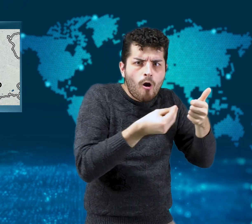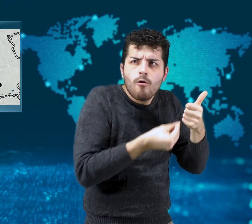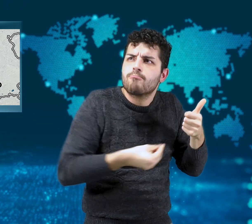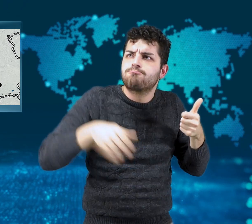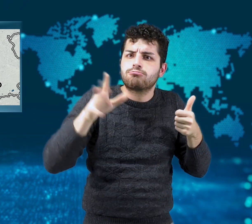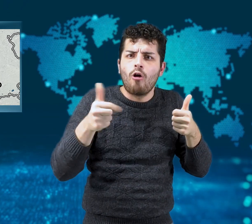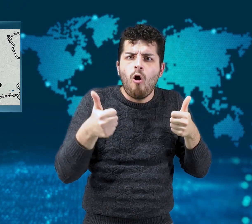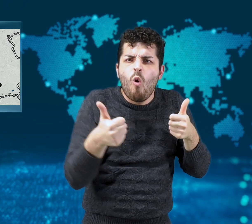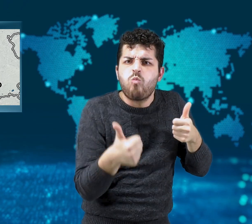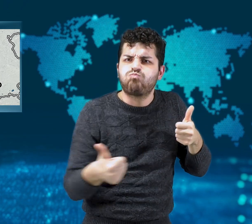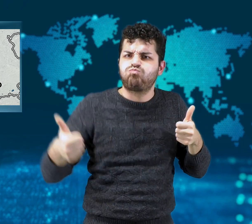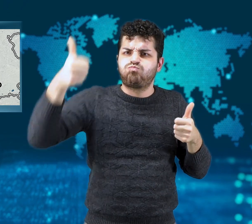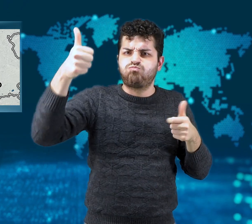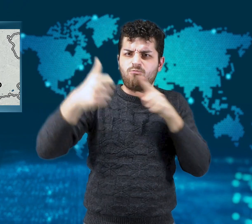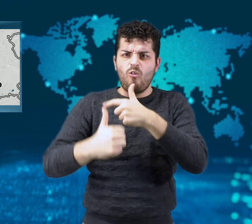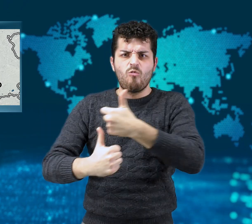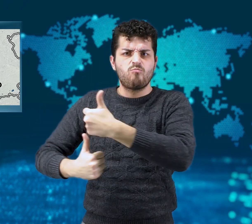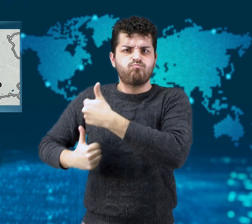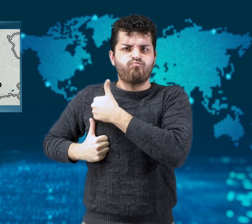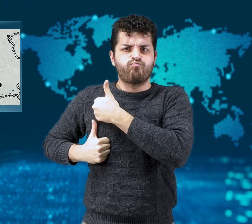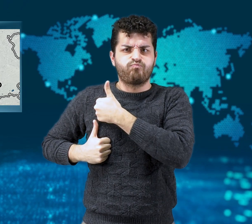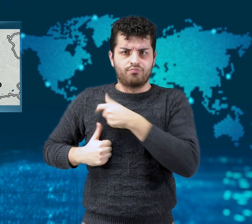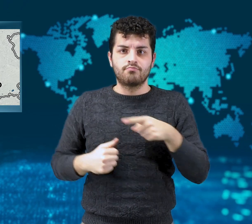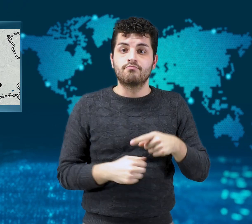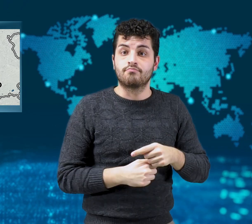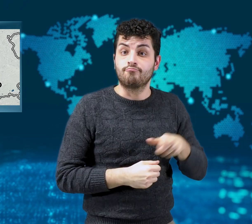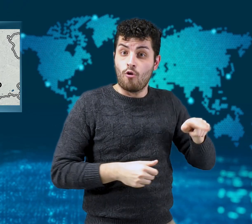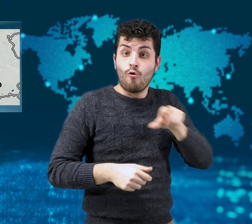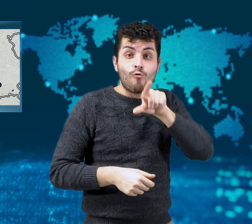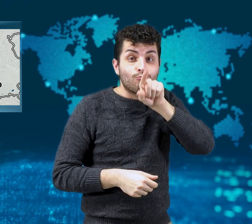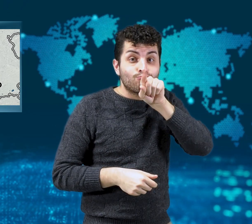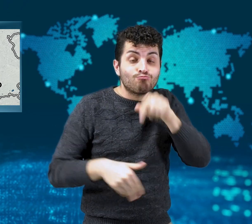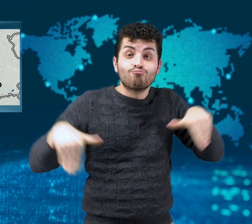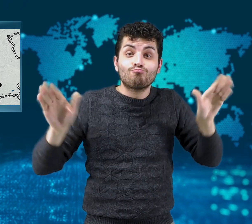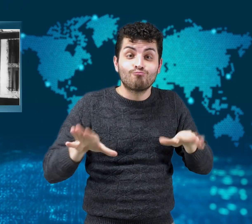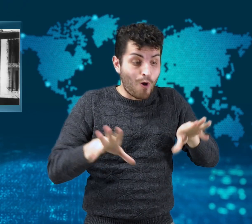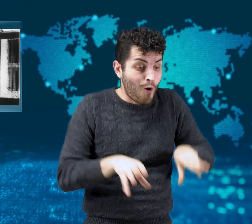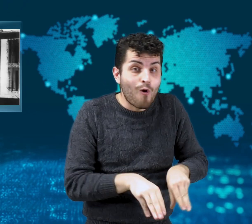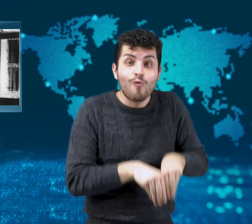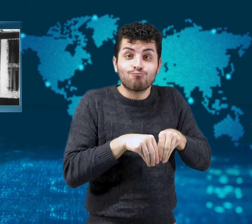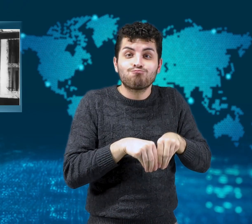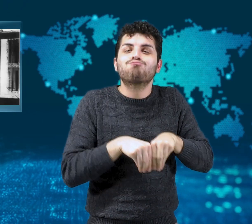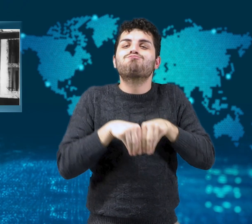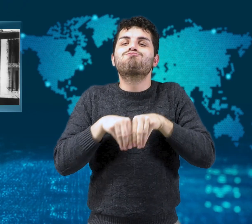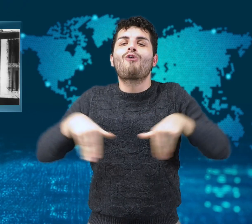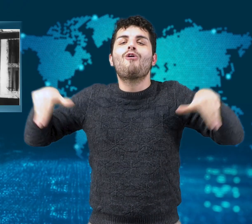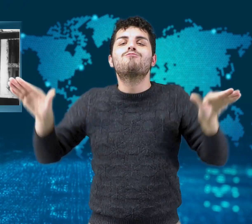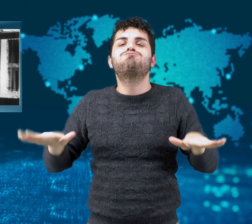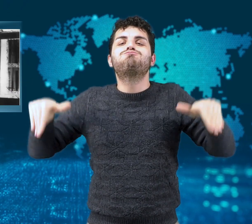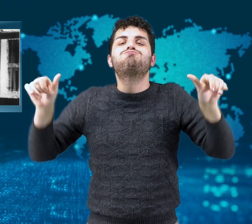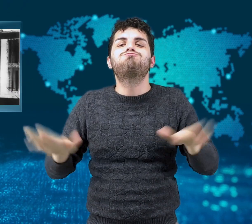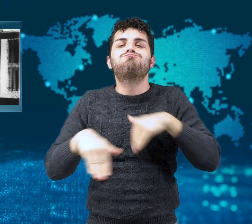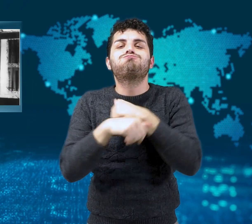The pigeon did not make it to its destination.